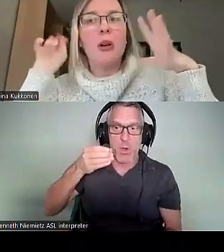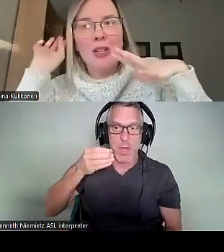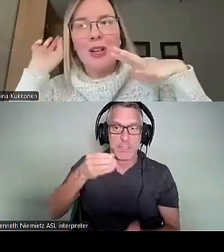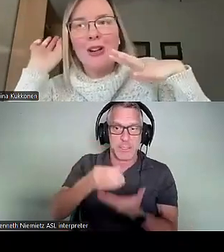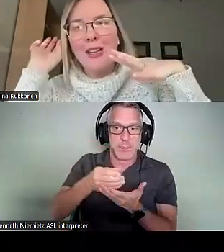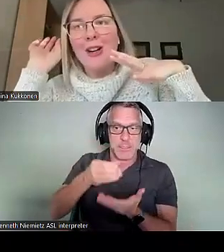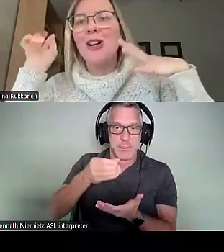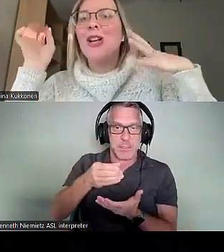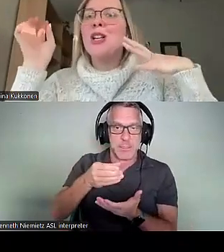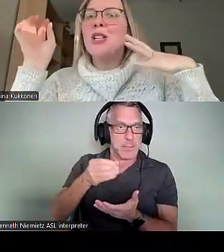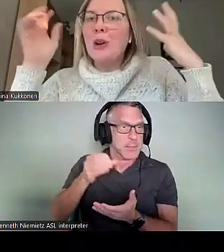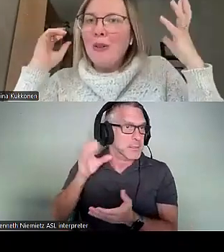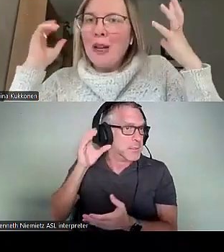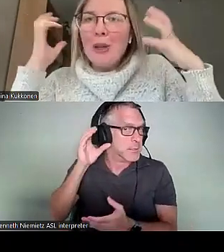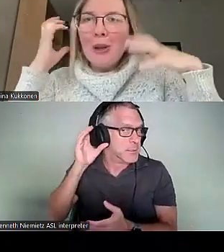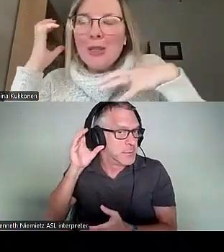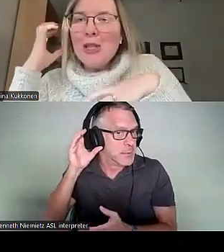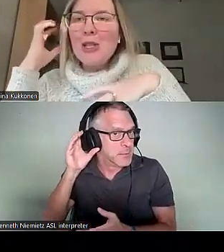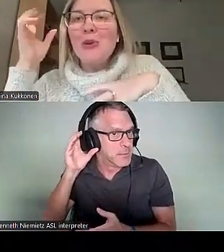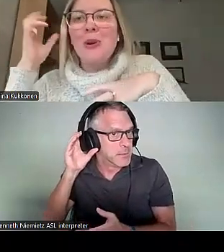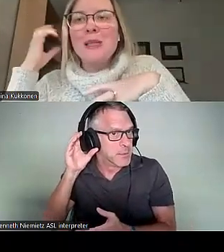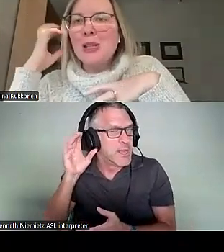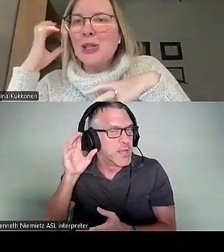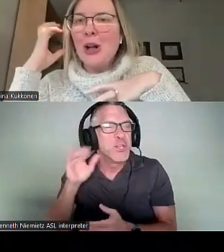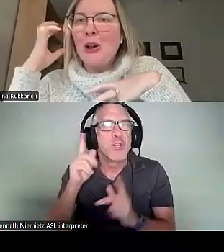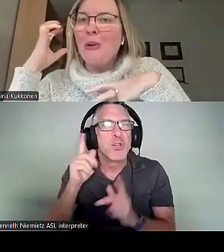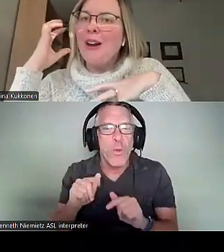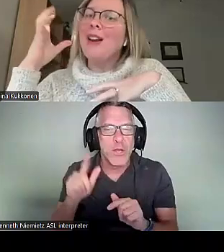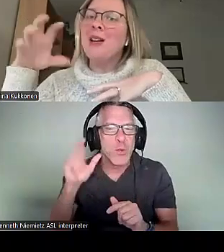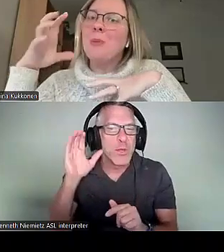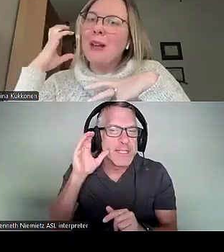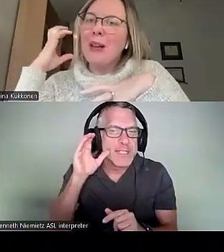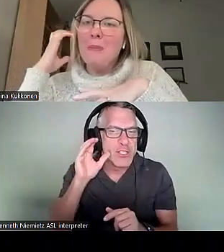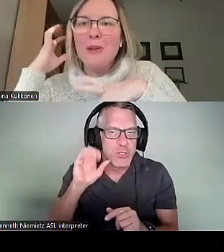put it to their ear, sort of like when you listen to a seashell and you pick it up and